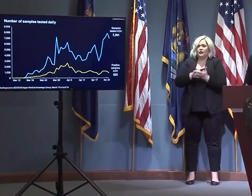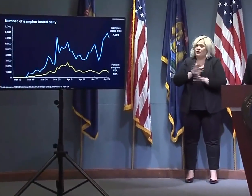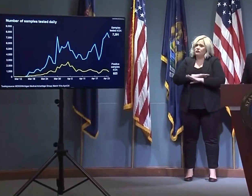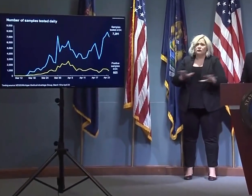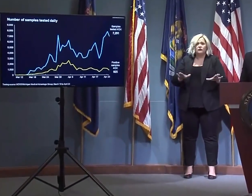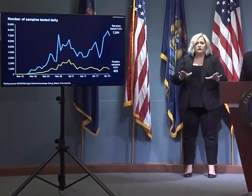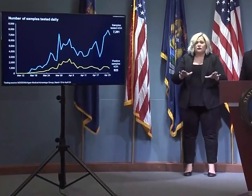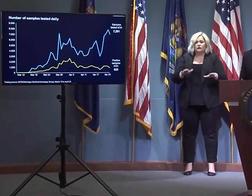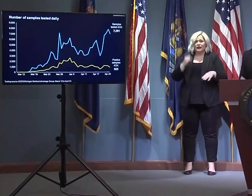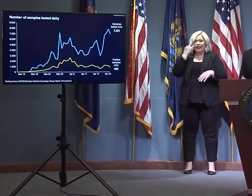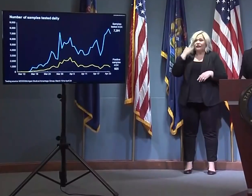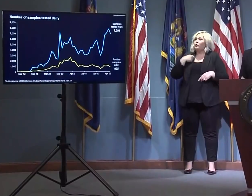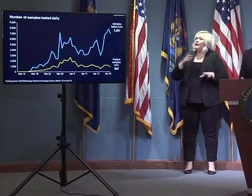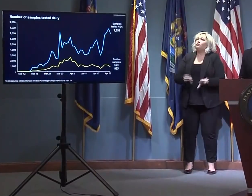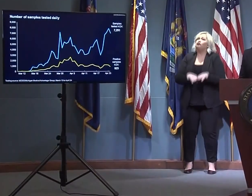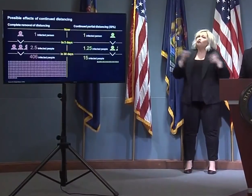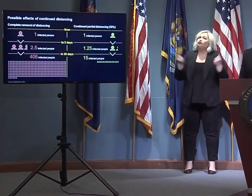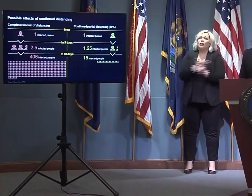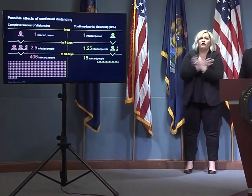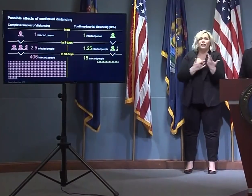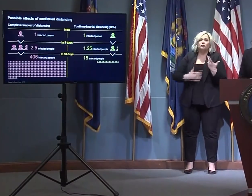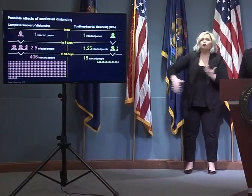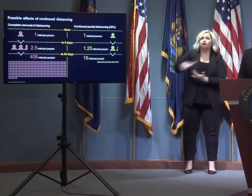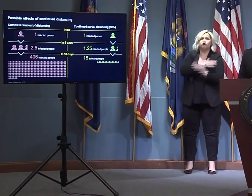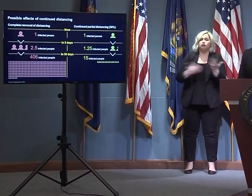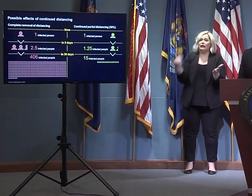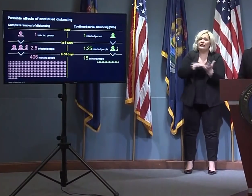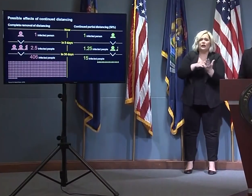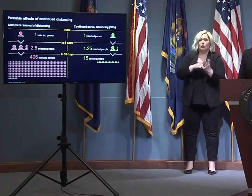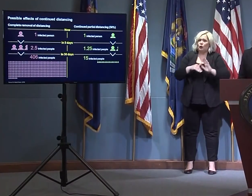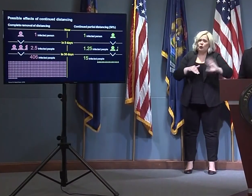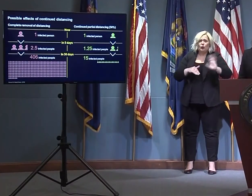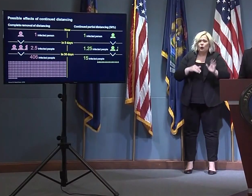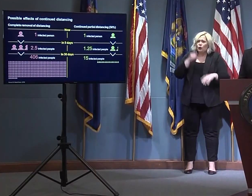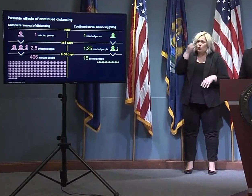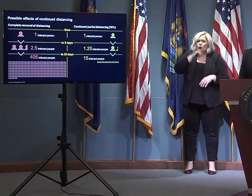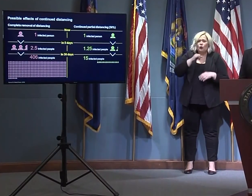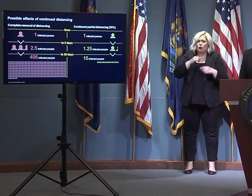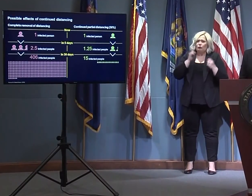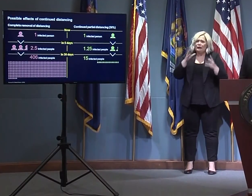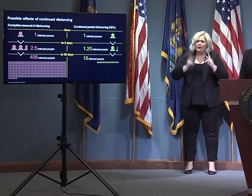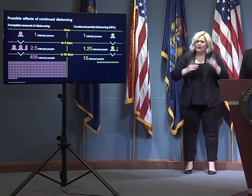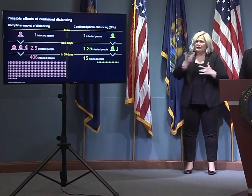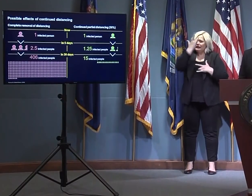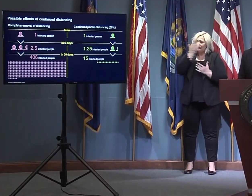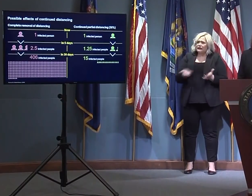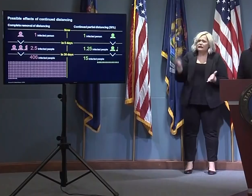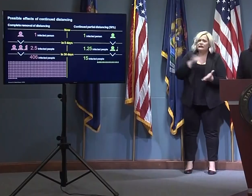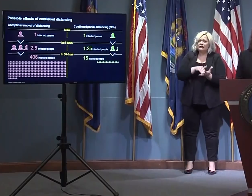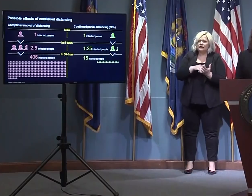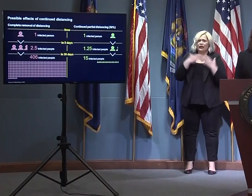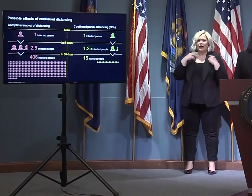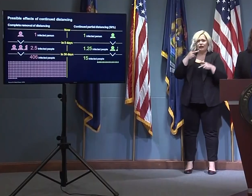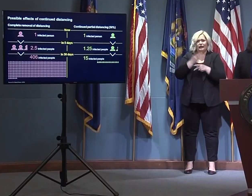A SECOND WAVE AND WE CAN'T RISK THAT FROM HAPPENING. IF WE ARE NOT SMART AND WE JUST TAKES AWAY SOCIAL DISTANCING, WE